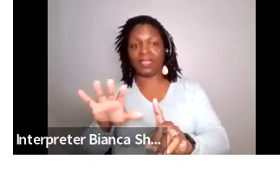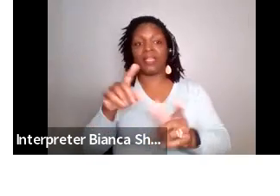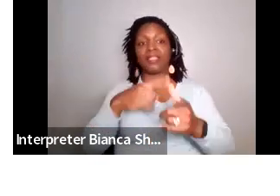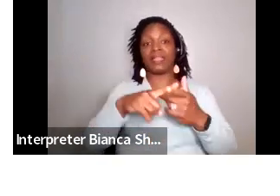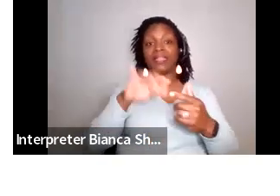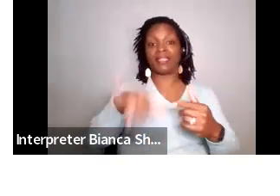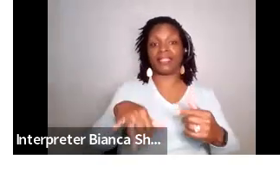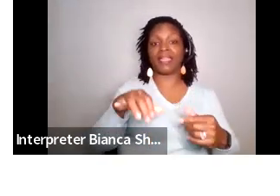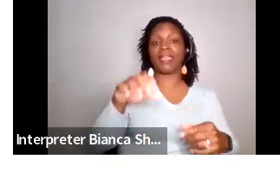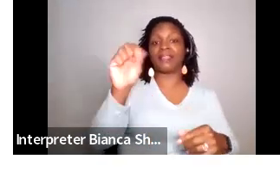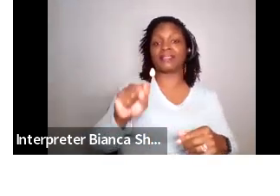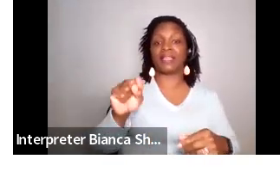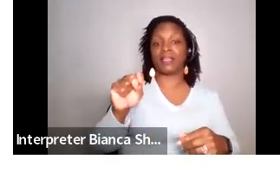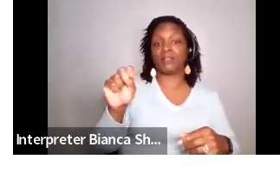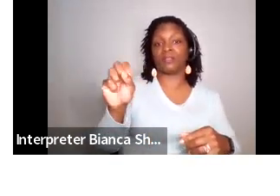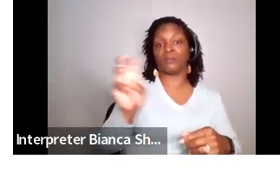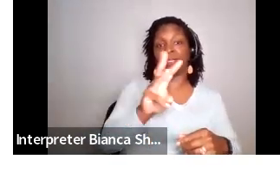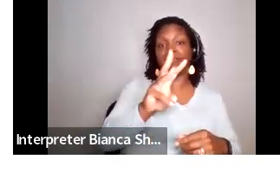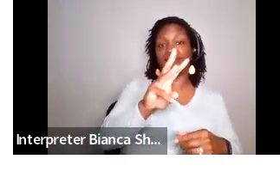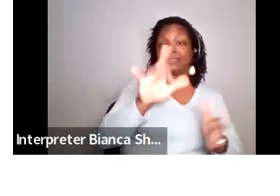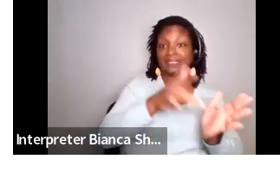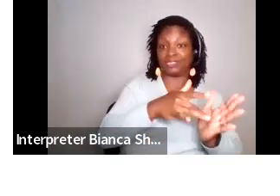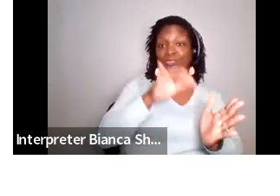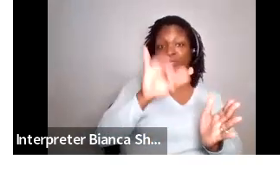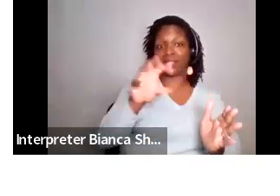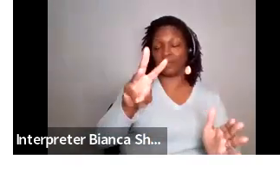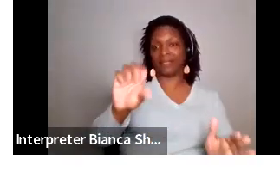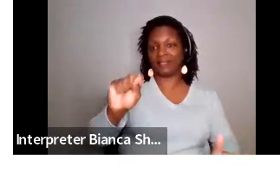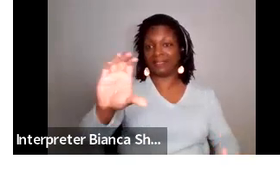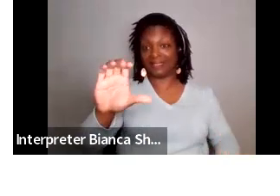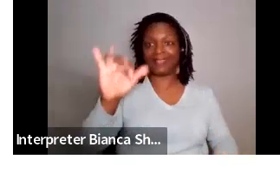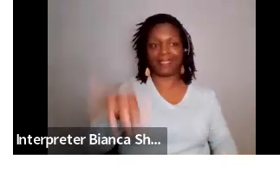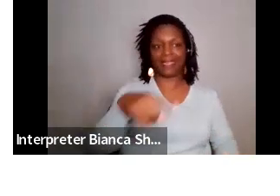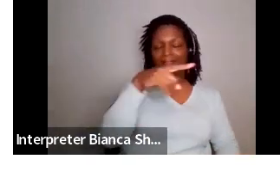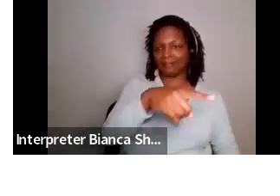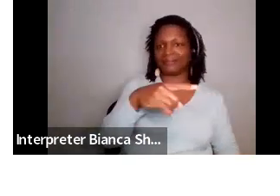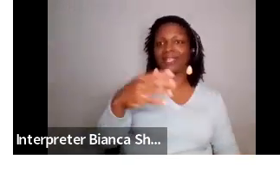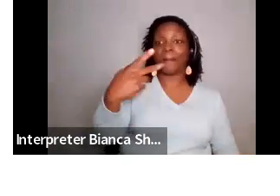Louisiana parishes, and 21 eastern counties of Texas.